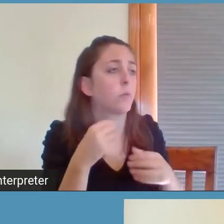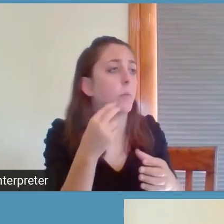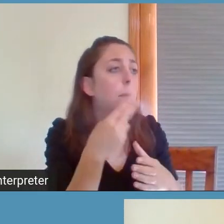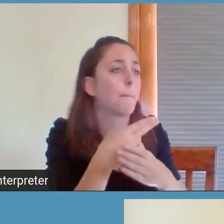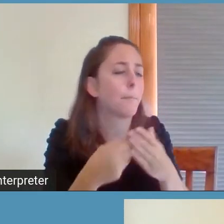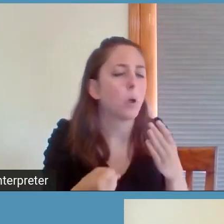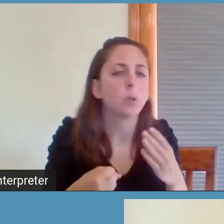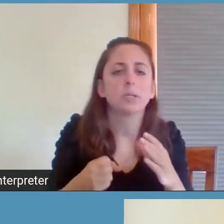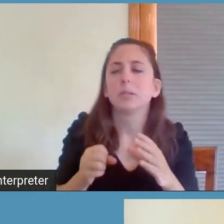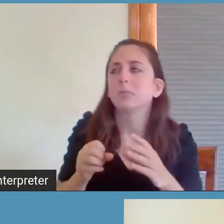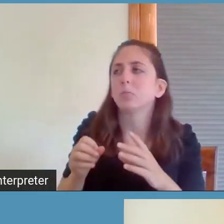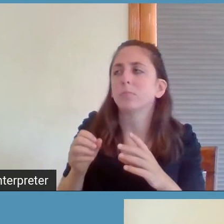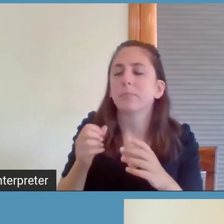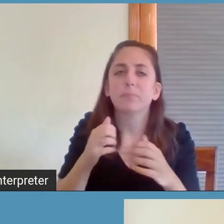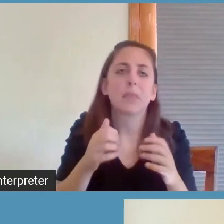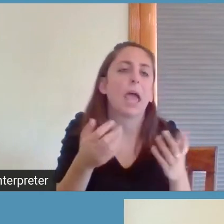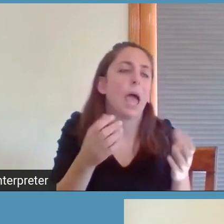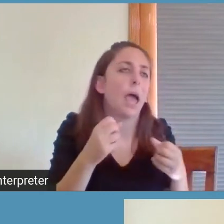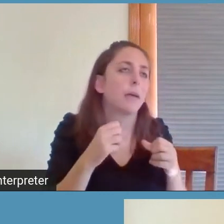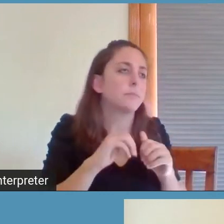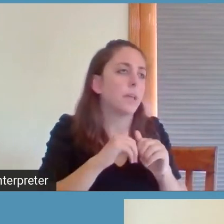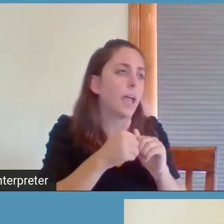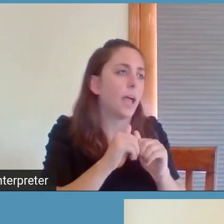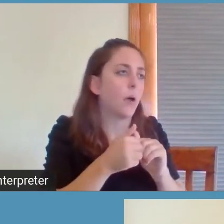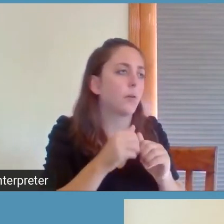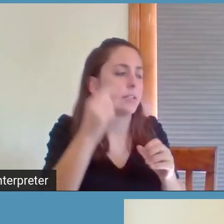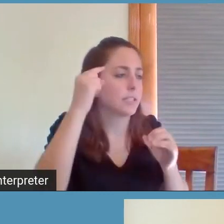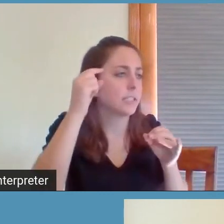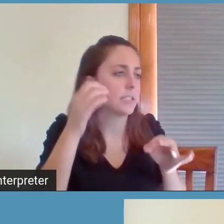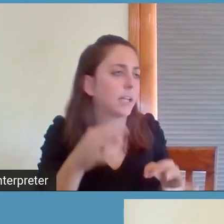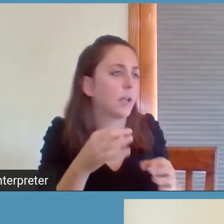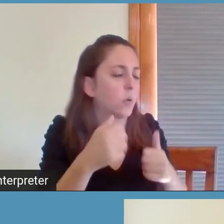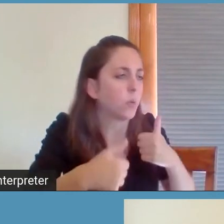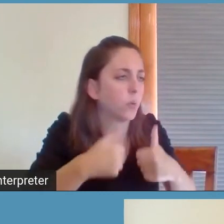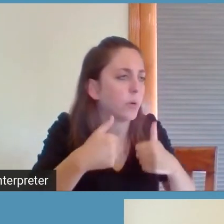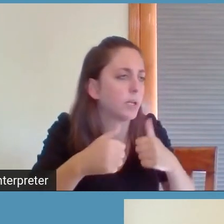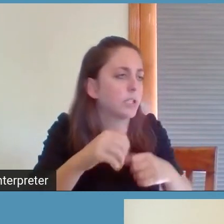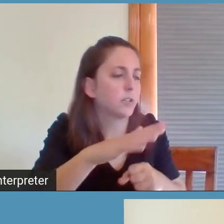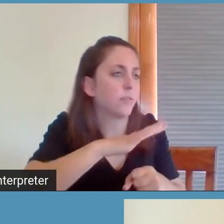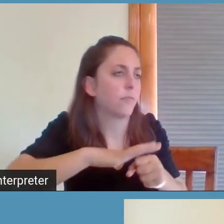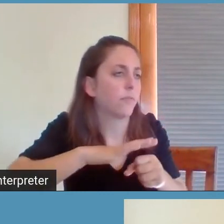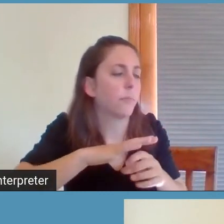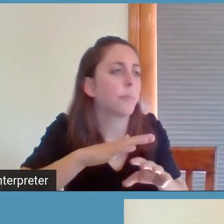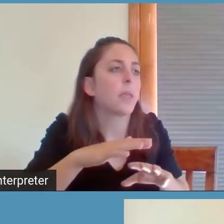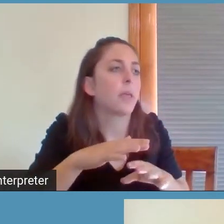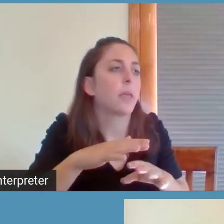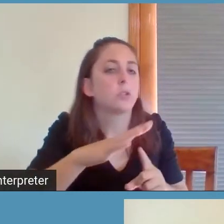do you ever try to use both physical and digital spaces for the same exhibition i think that's uh i